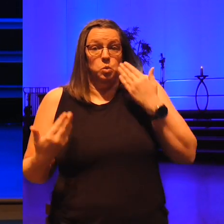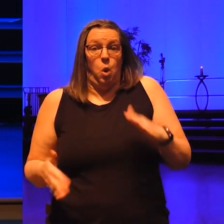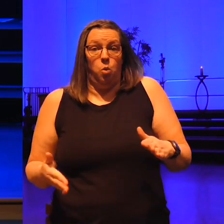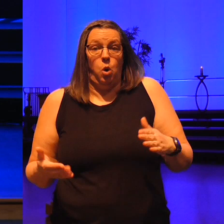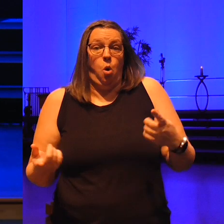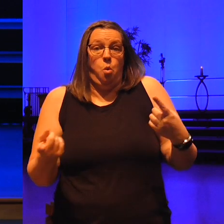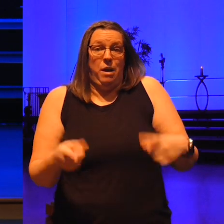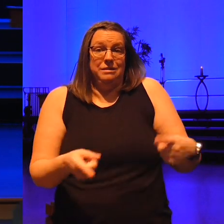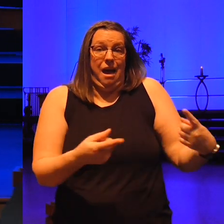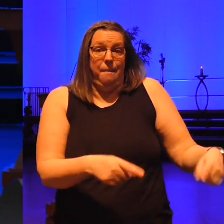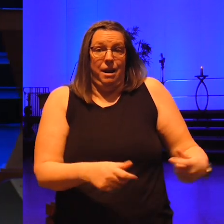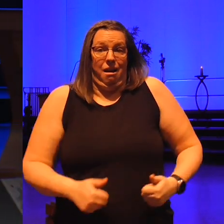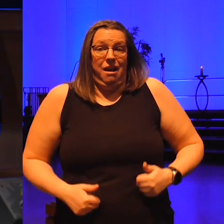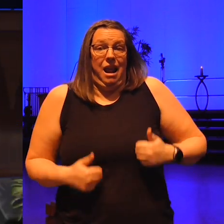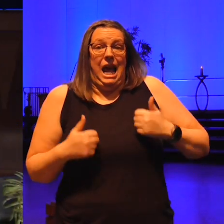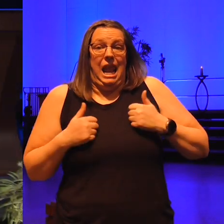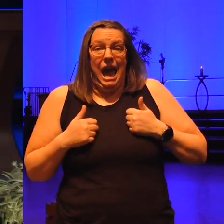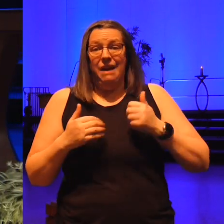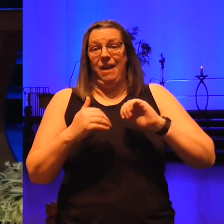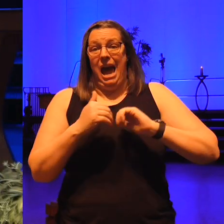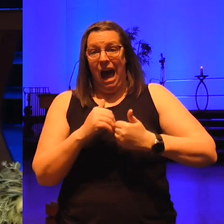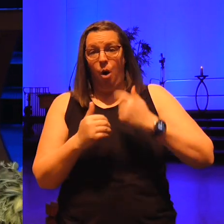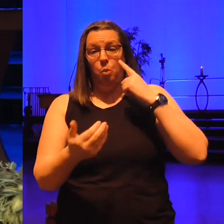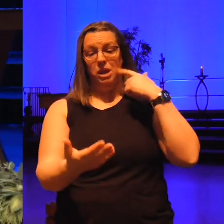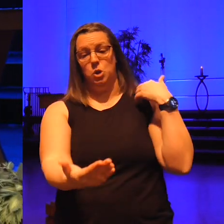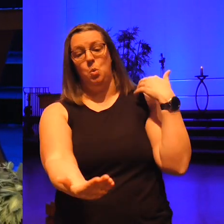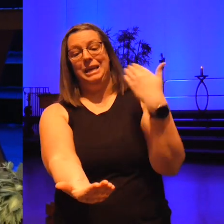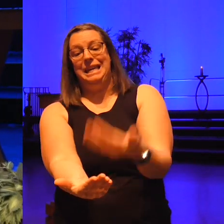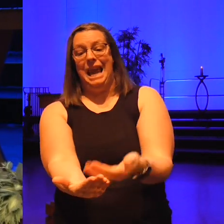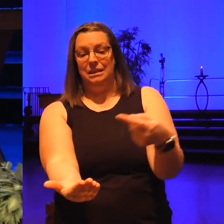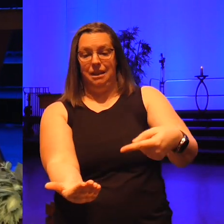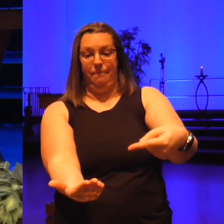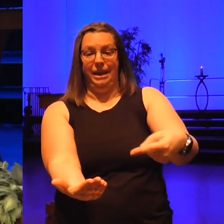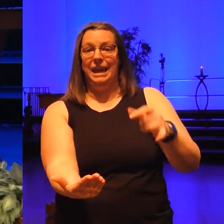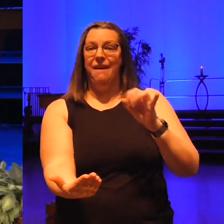the heck are you ever going to get there if you can't locate where you are right here and right